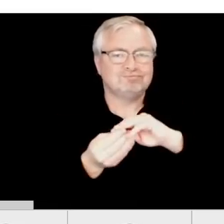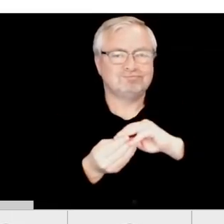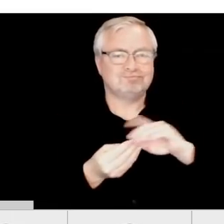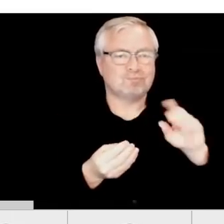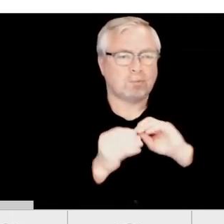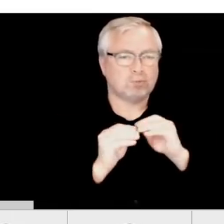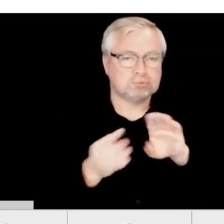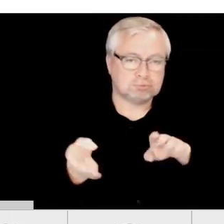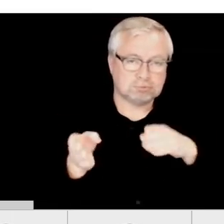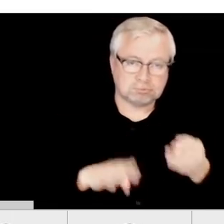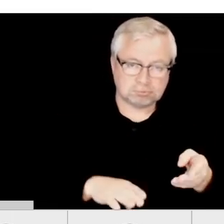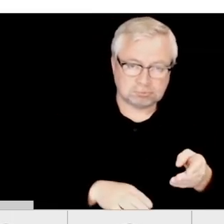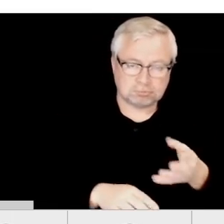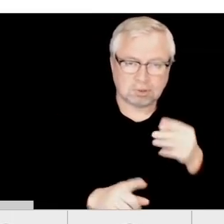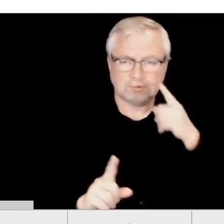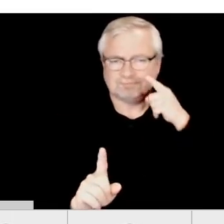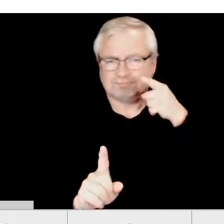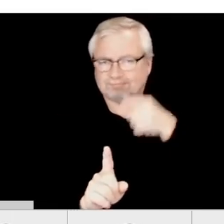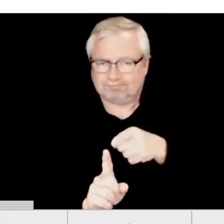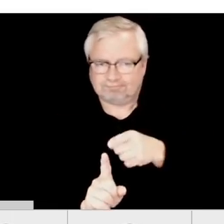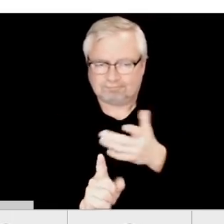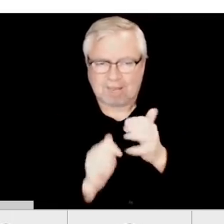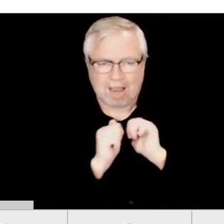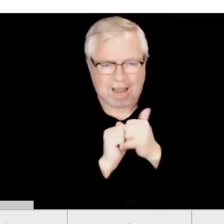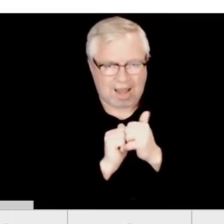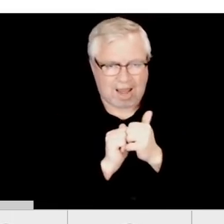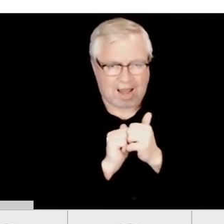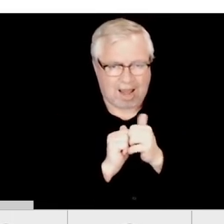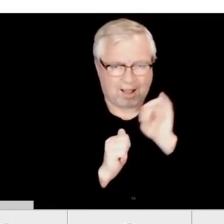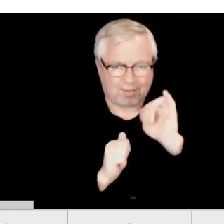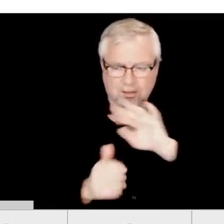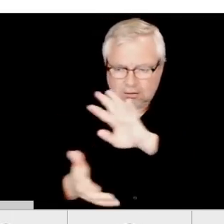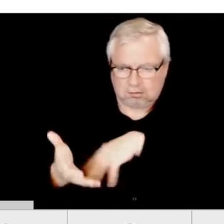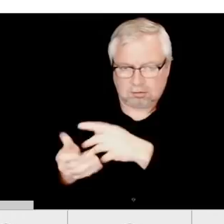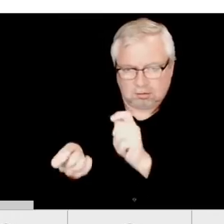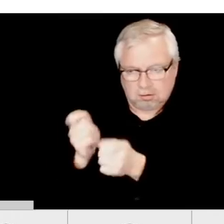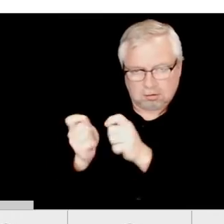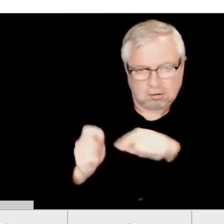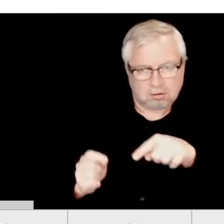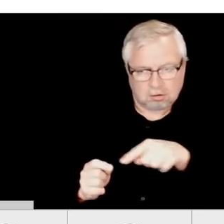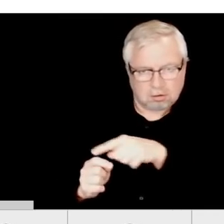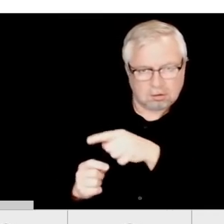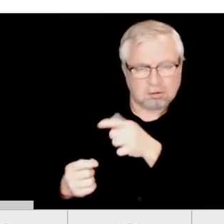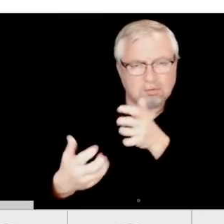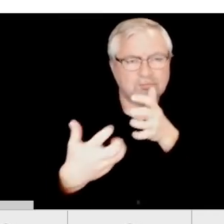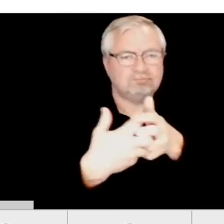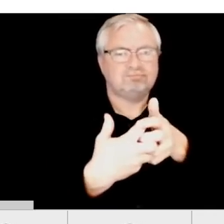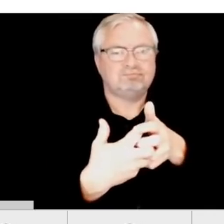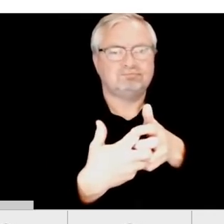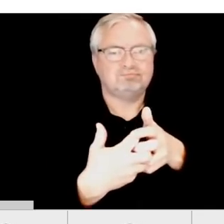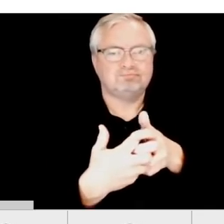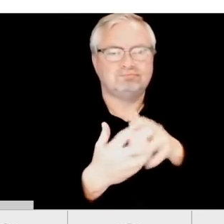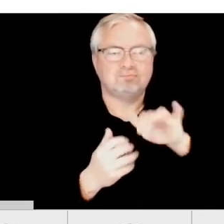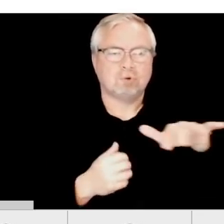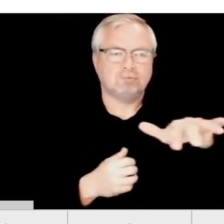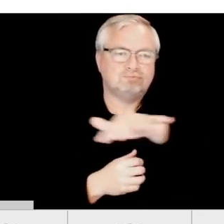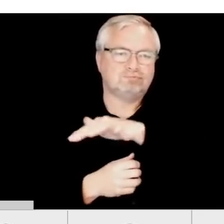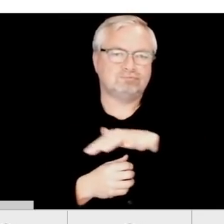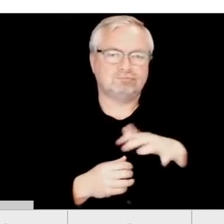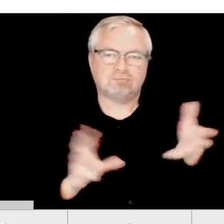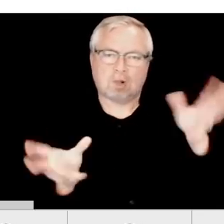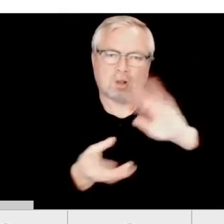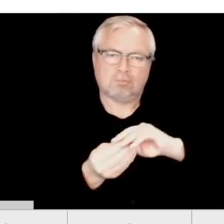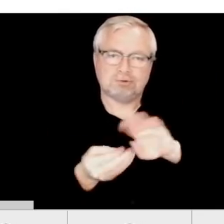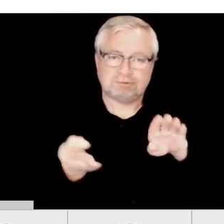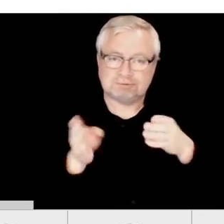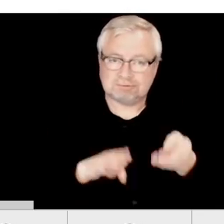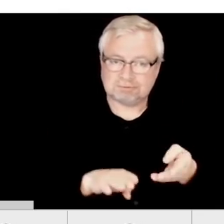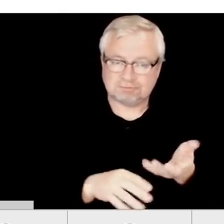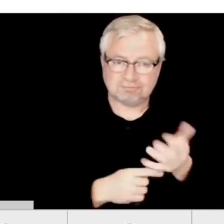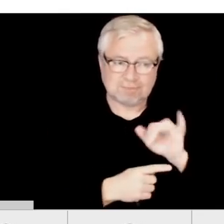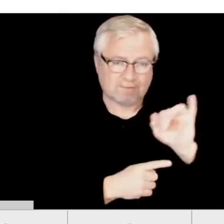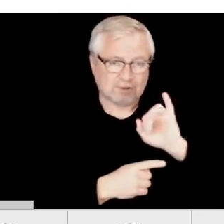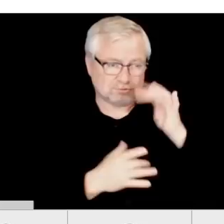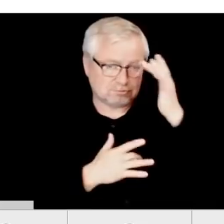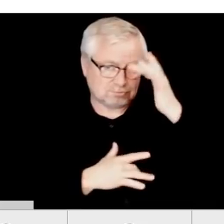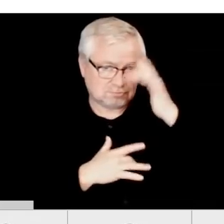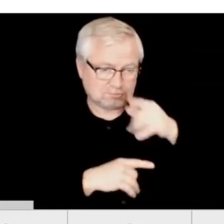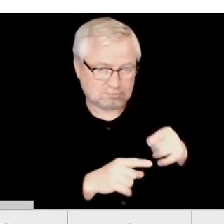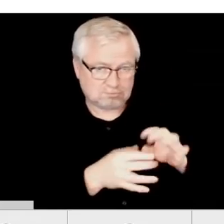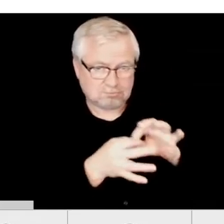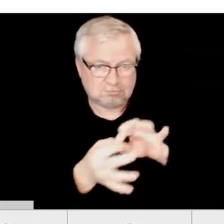emphasis as to how the model deals with infections from hot spots such as food